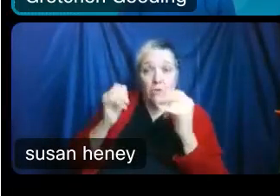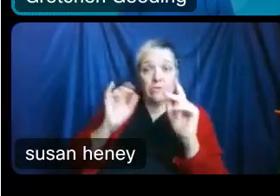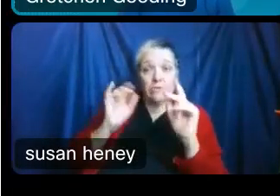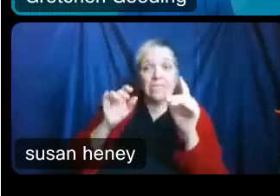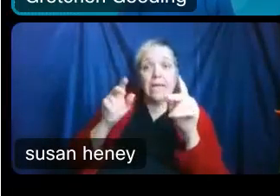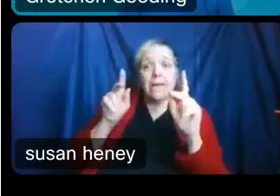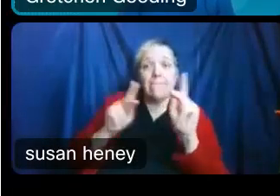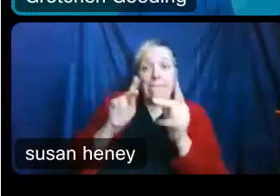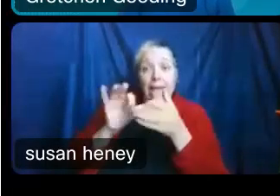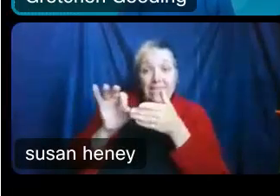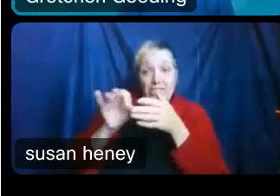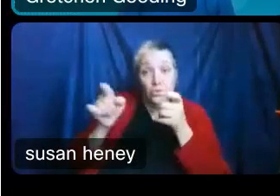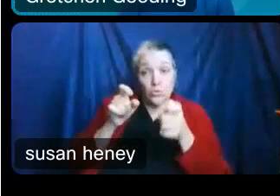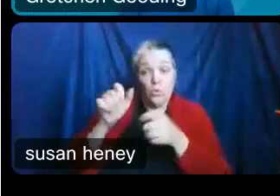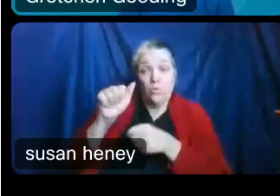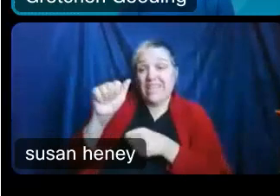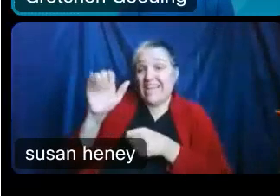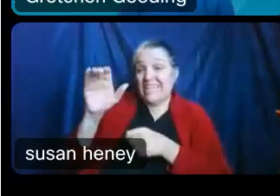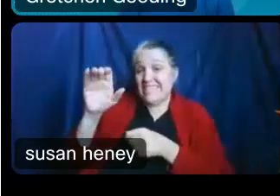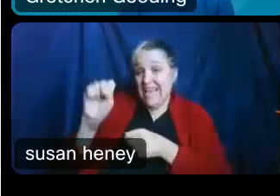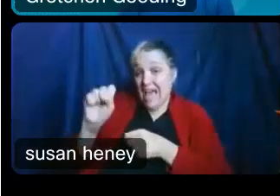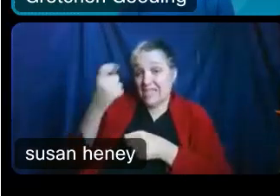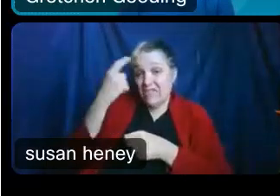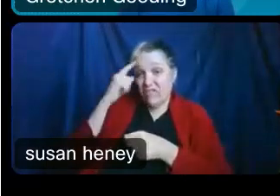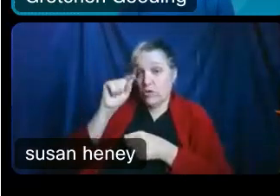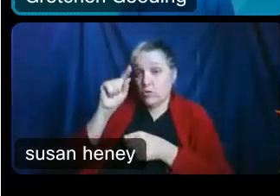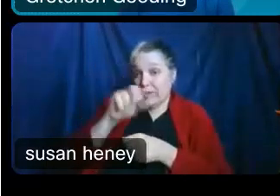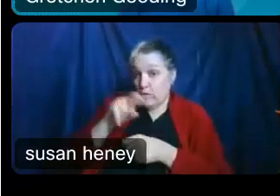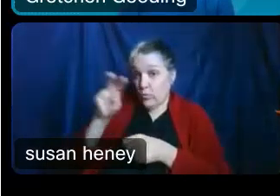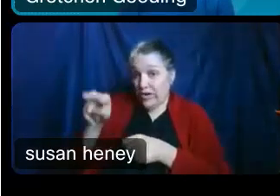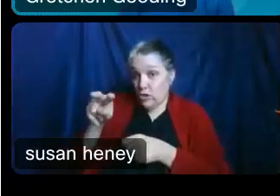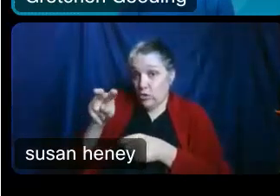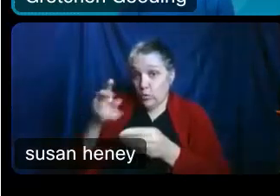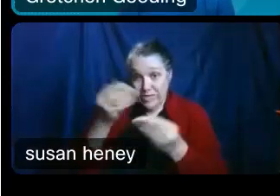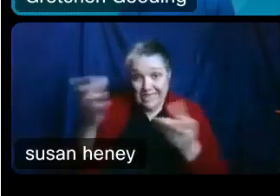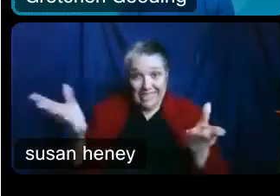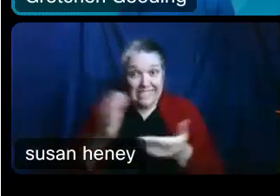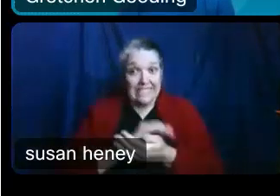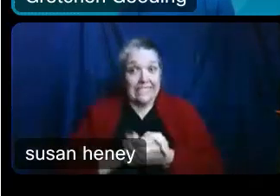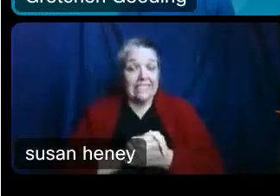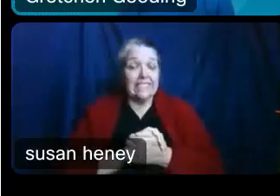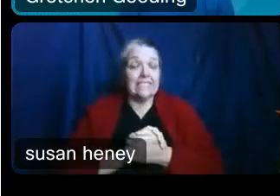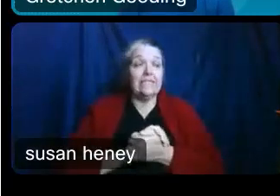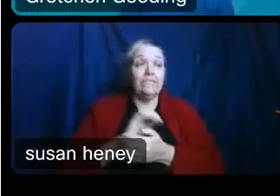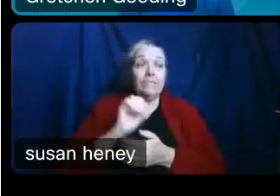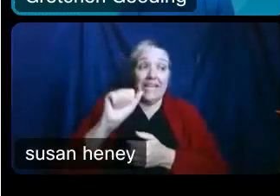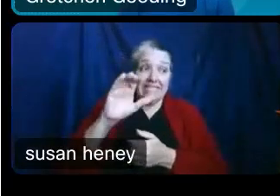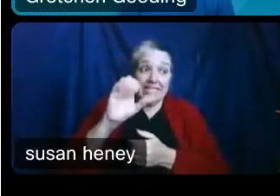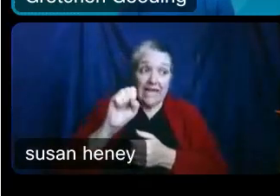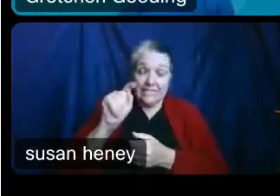in the ACS for the 2022 data release season. ACS data are controlled so the number of housing